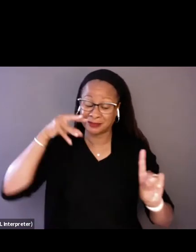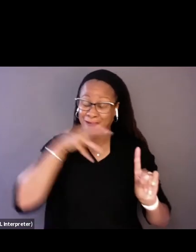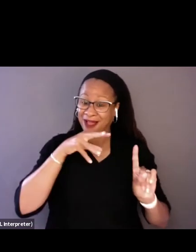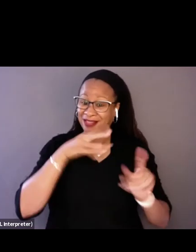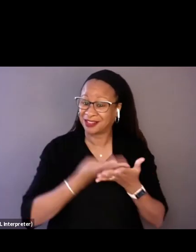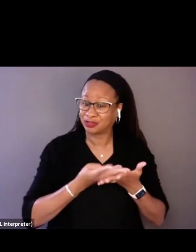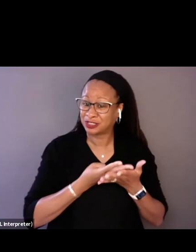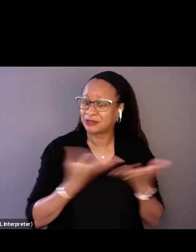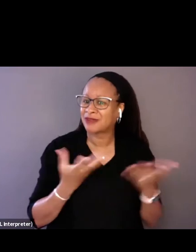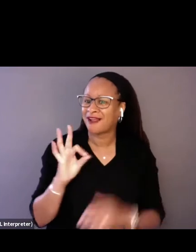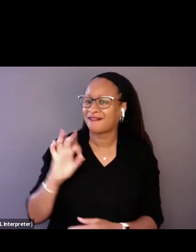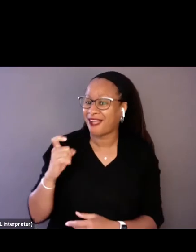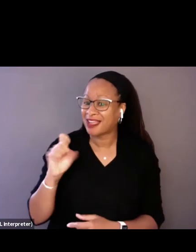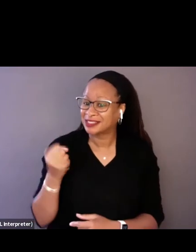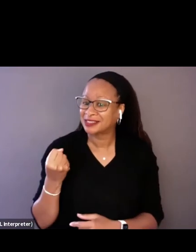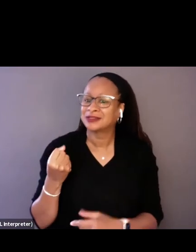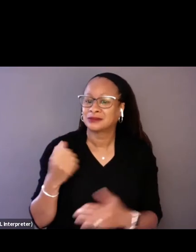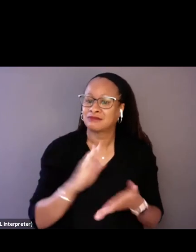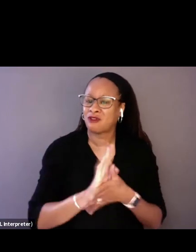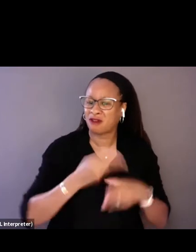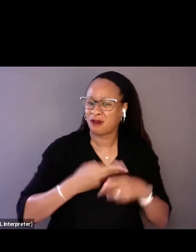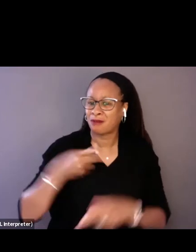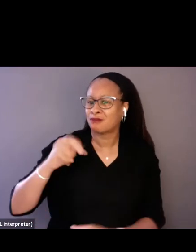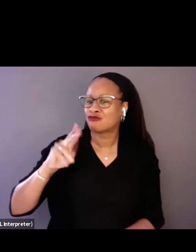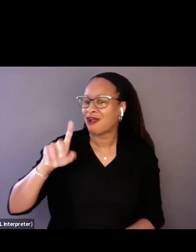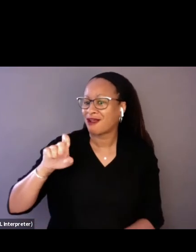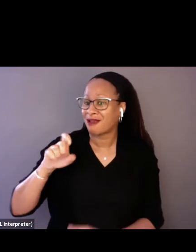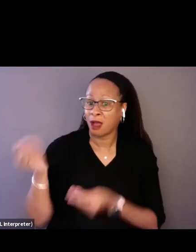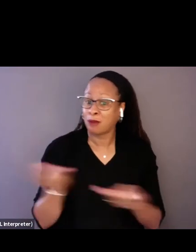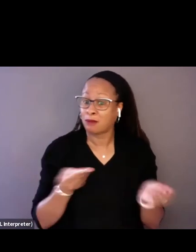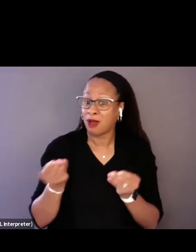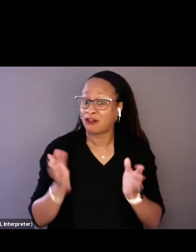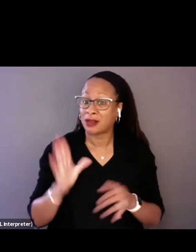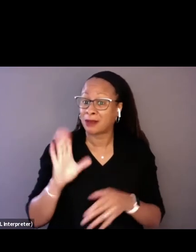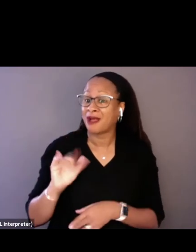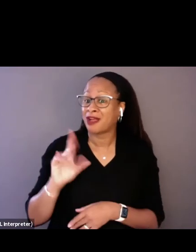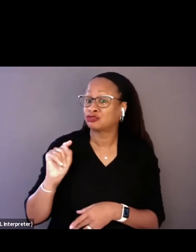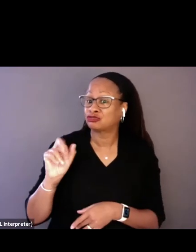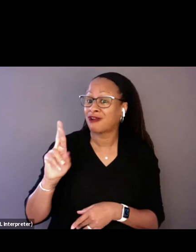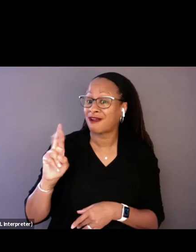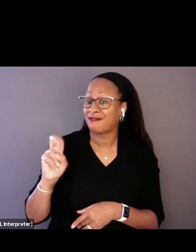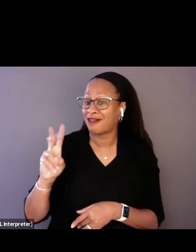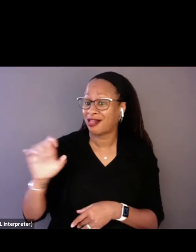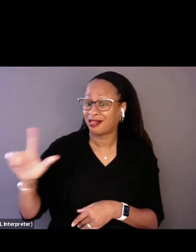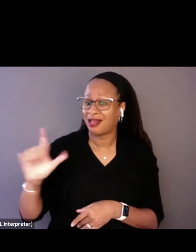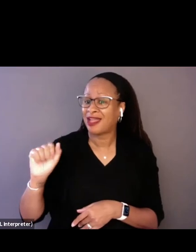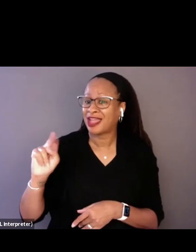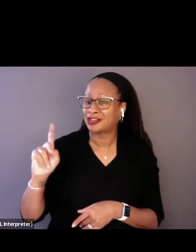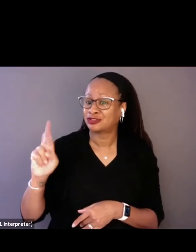of FX is Pride moderated by Tre'vell Anderson, really excited to get to this conversation today.